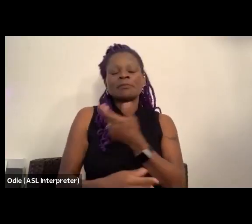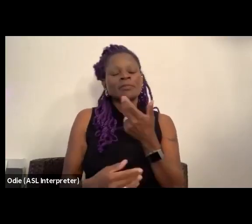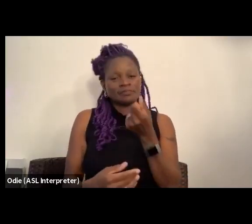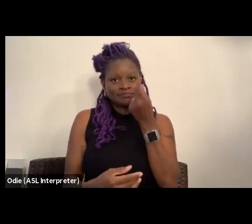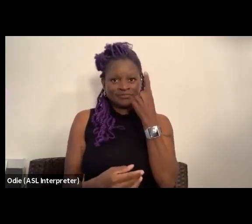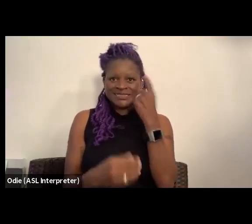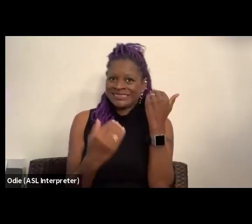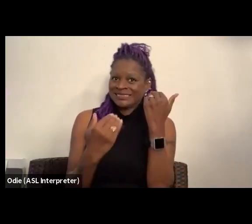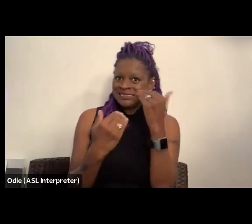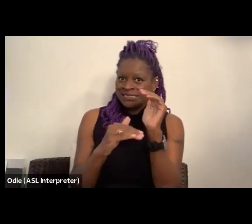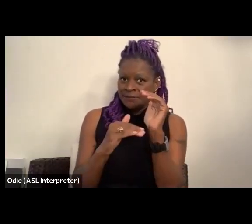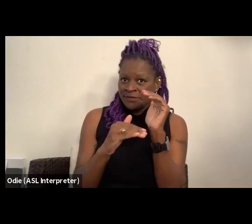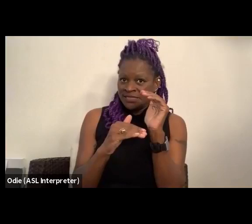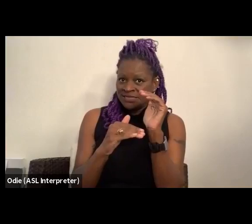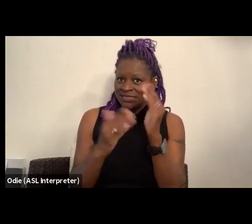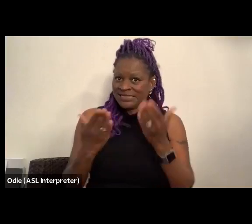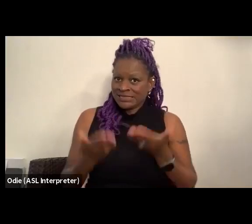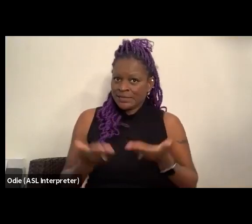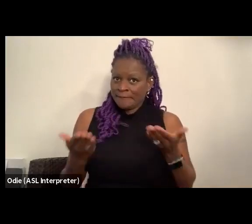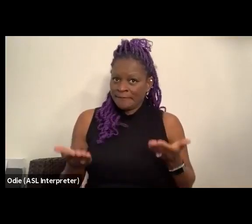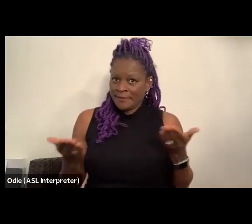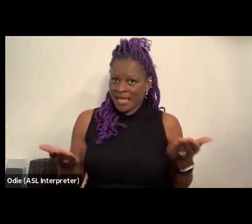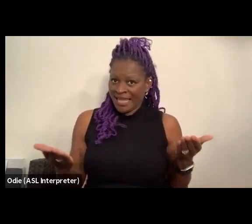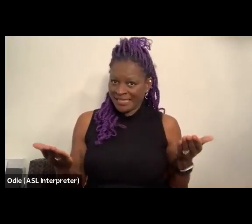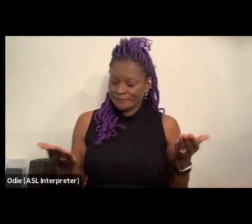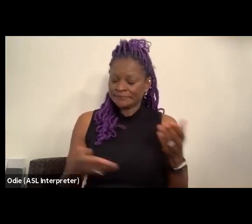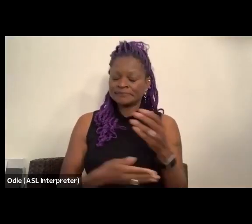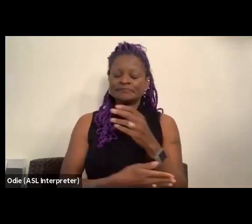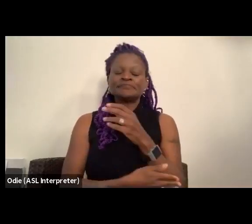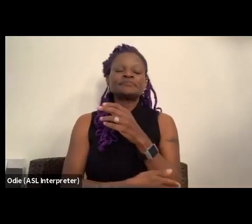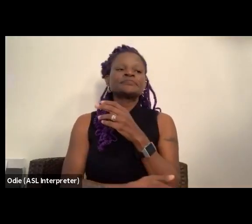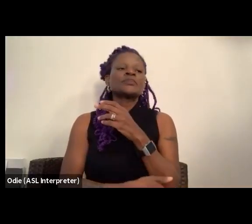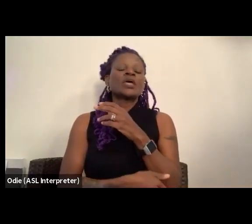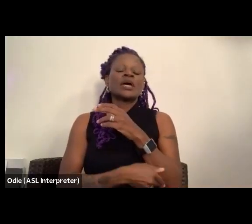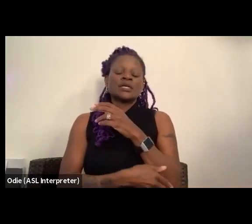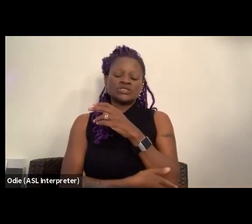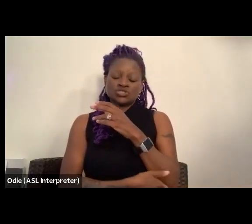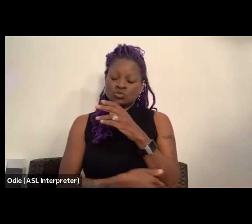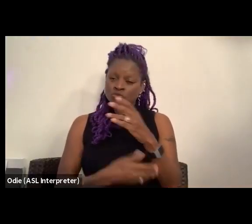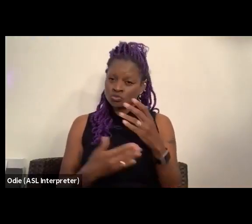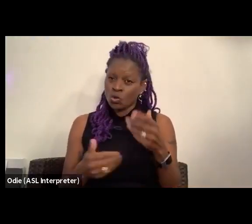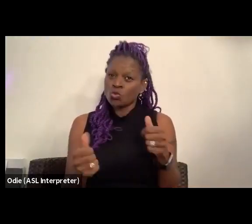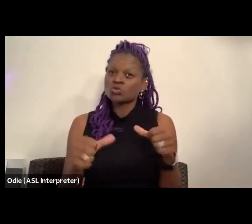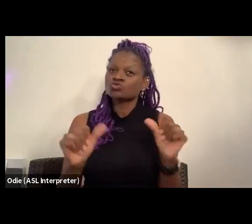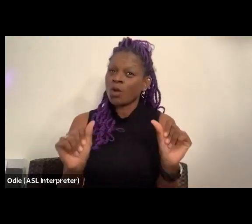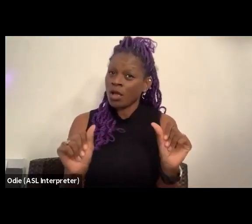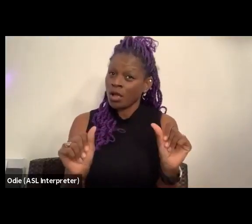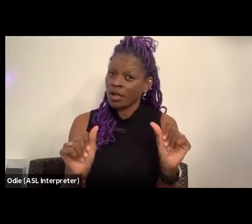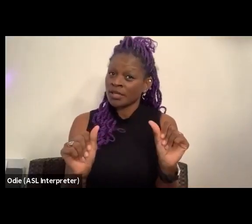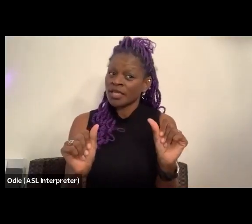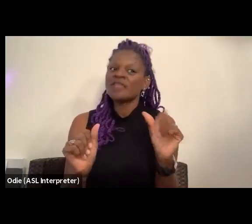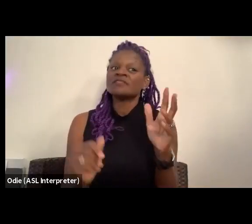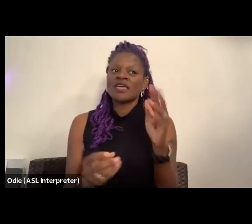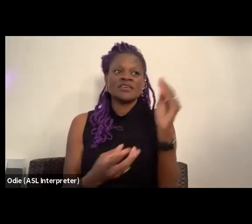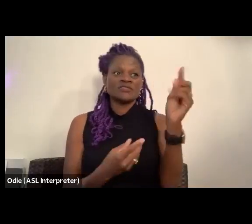We're still severely constrained by the limited supply we receive from the state. While we've been assured that our supply will increase later this month.